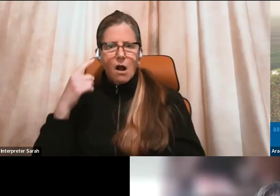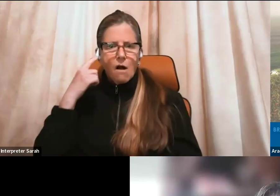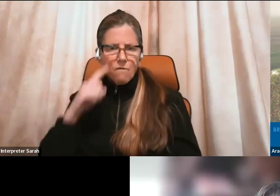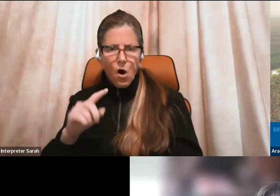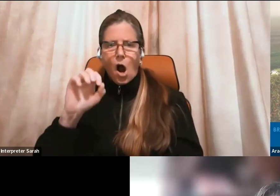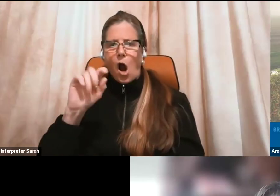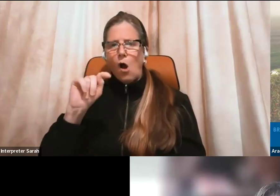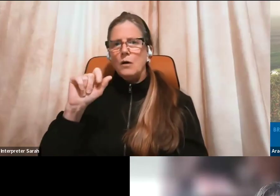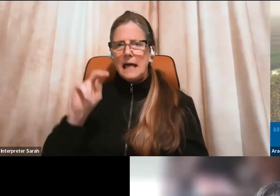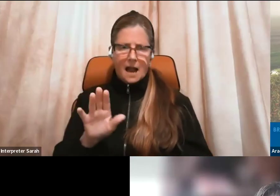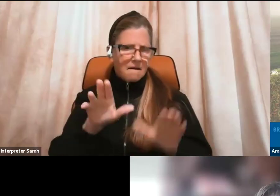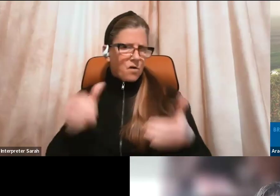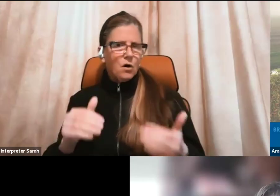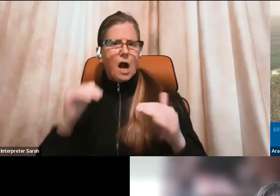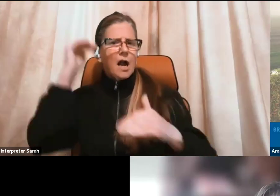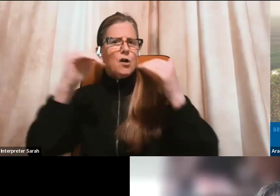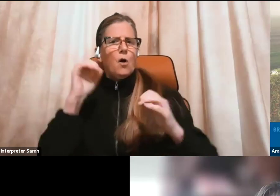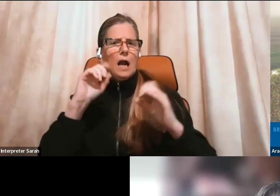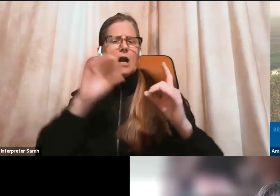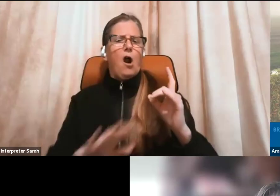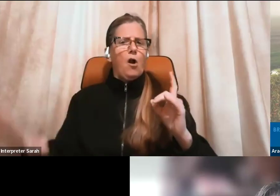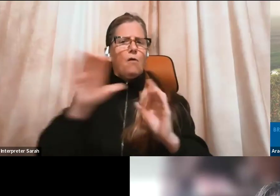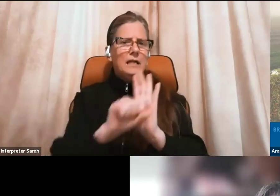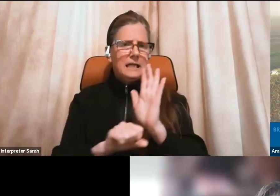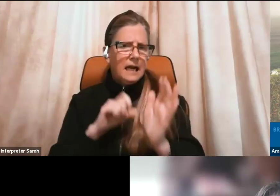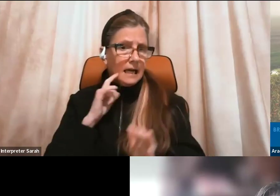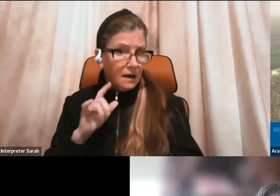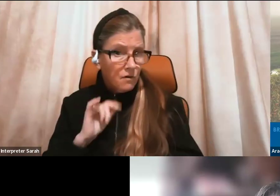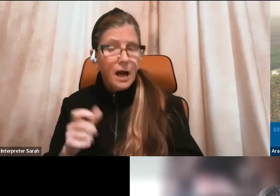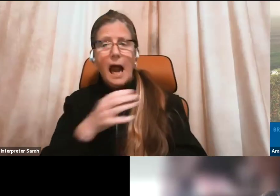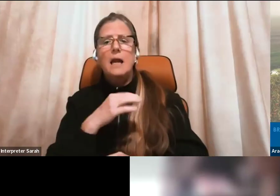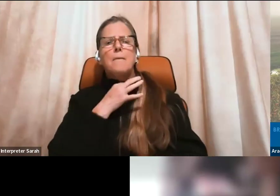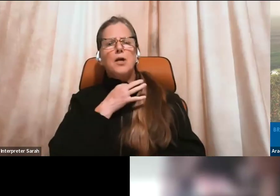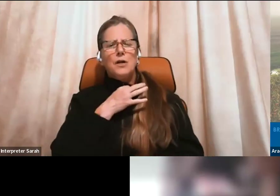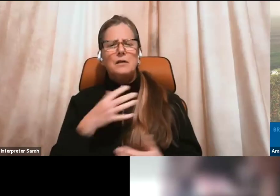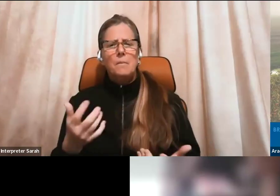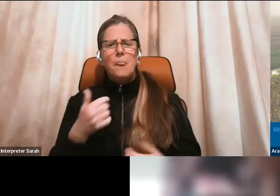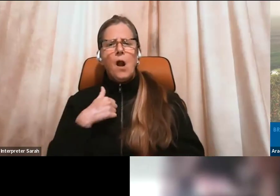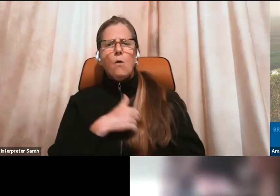across the state, and I wanted to see if there's any, of course, we're going to be promoting this,